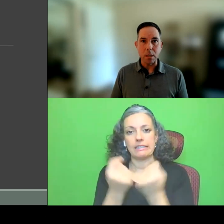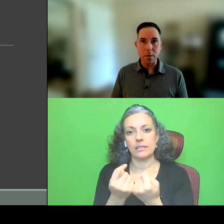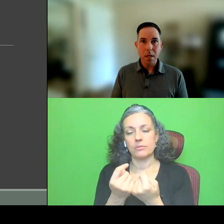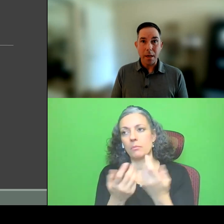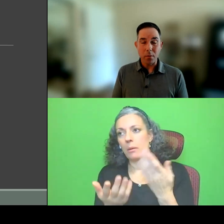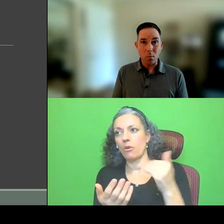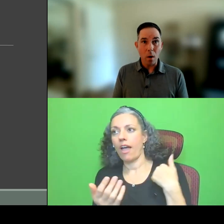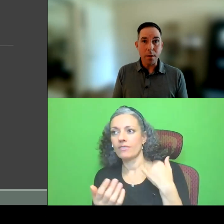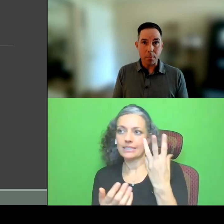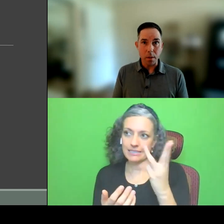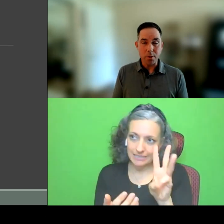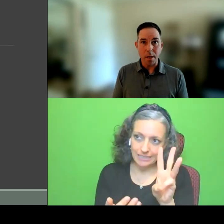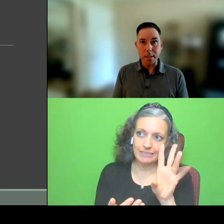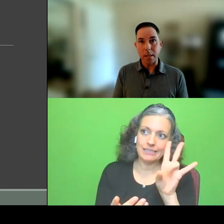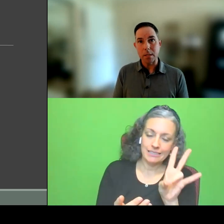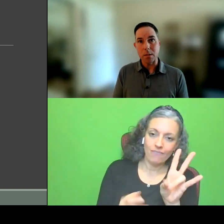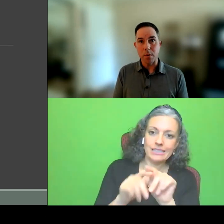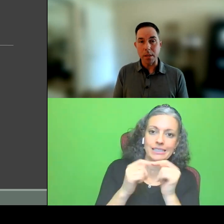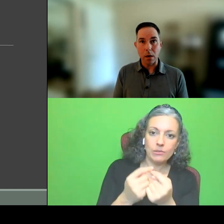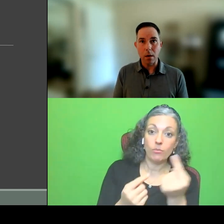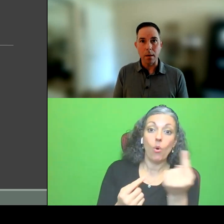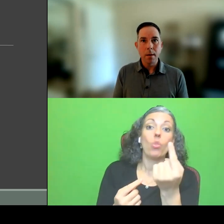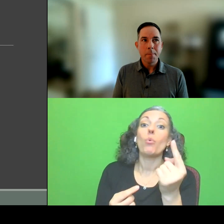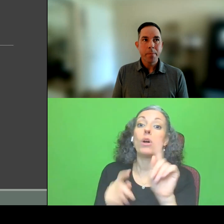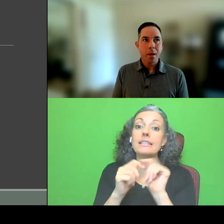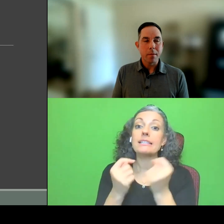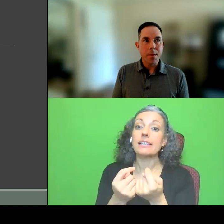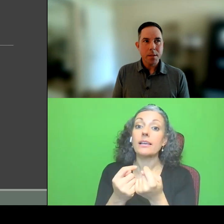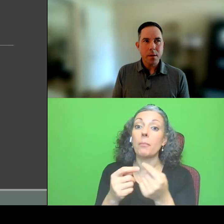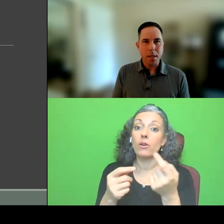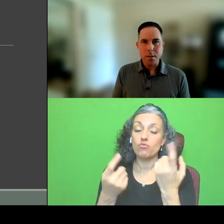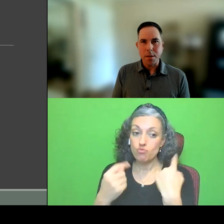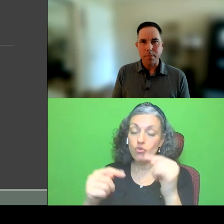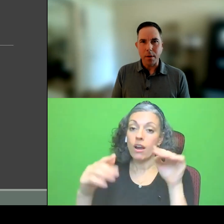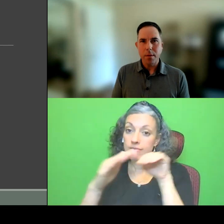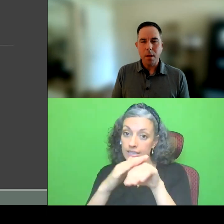teams and only one is really trying to take accessibility on, they start to get stretched very thin.